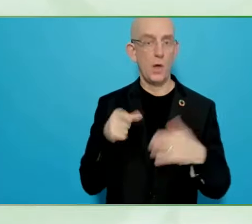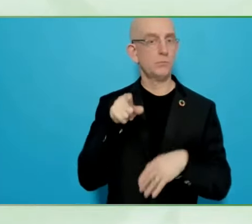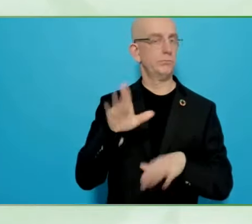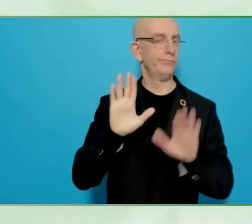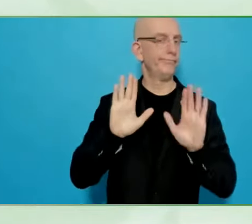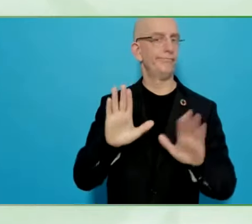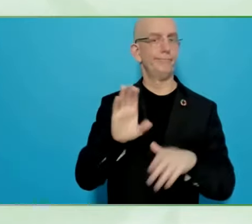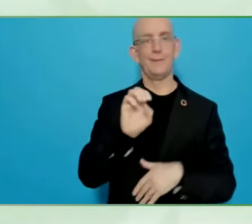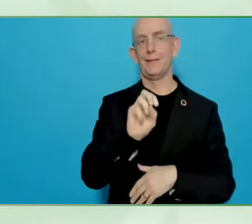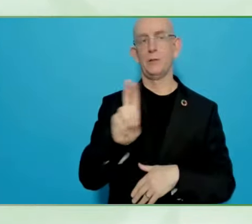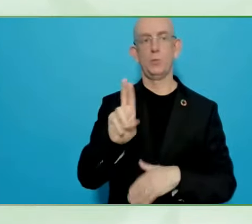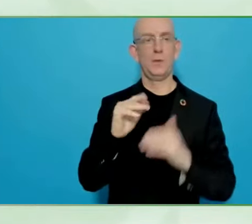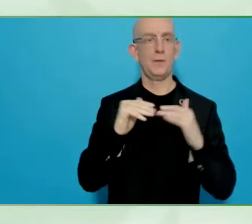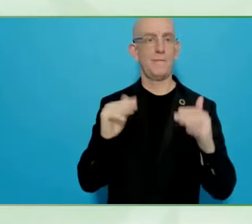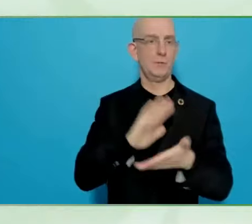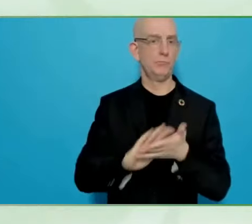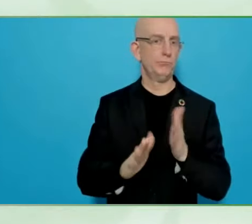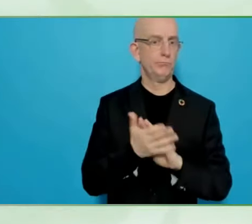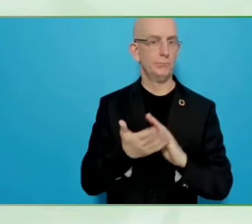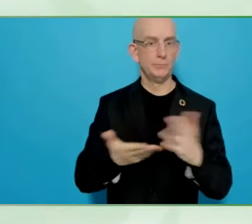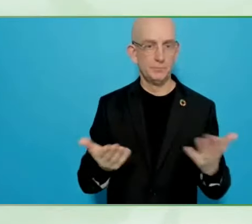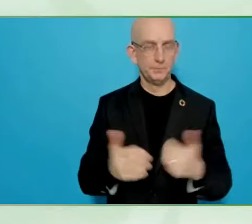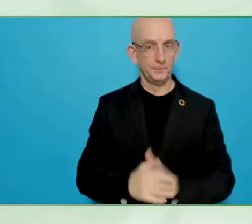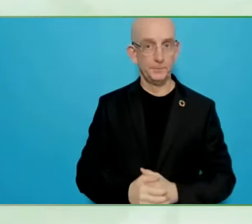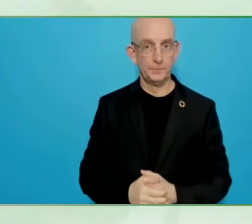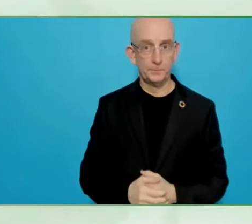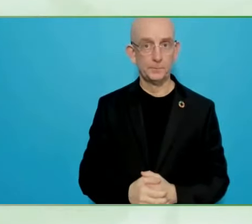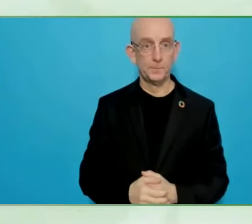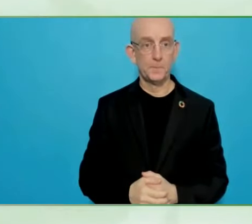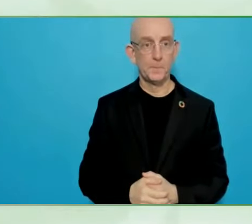the majority of them, there will be some activity at European level